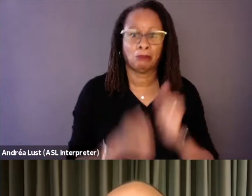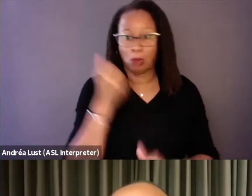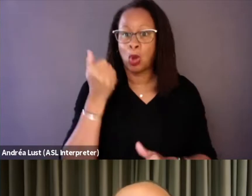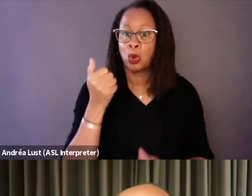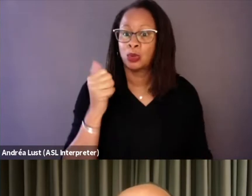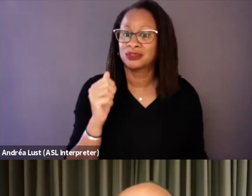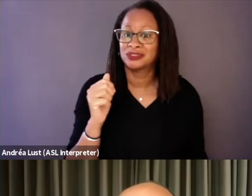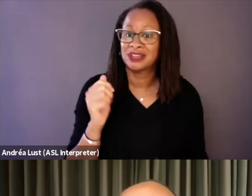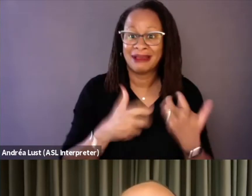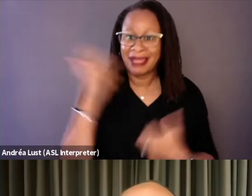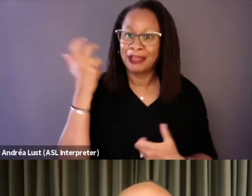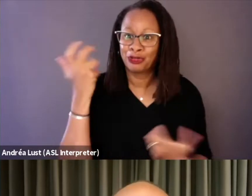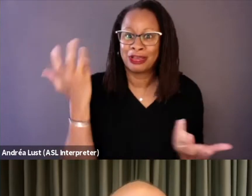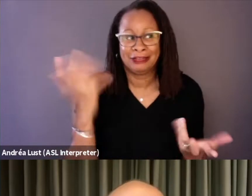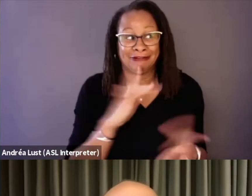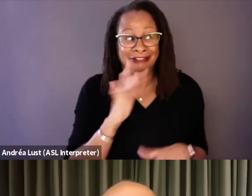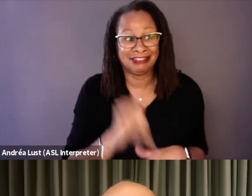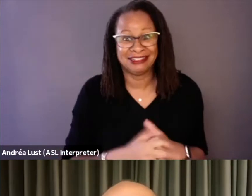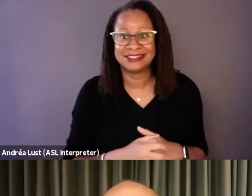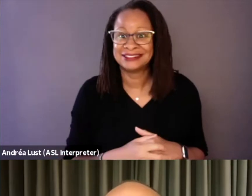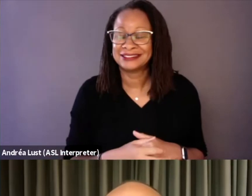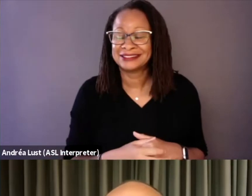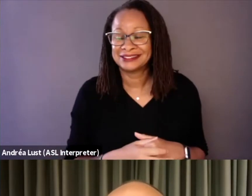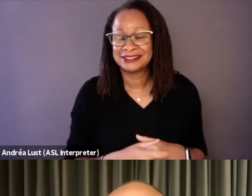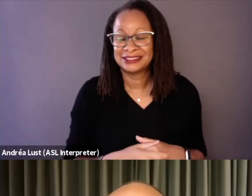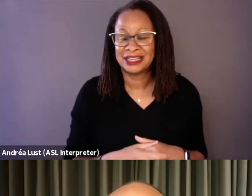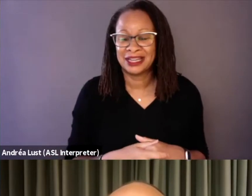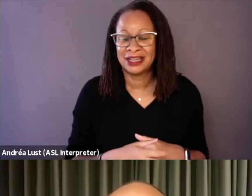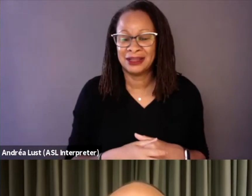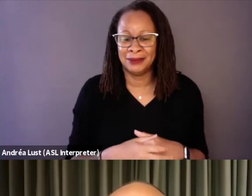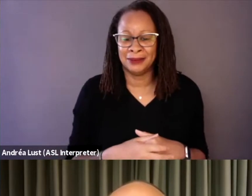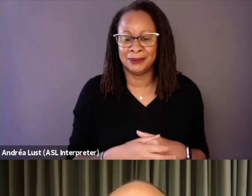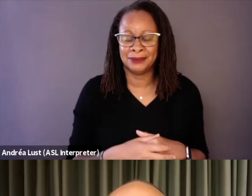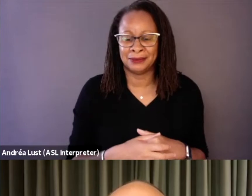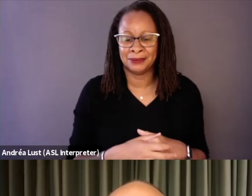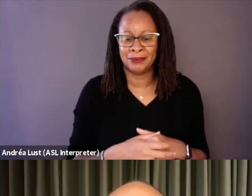No, he really wasn't. He was such a key part of ACT UP and that.